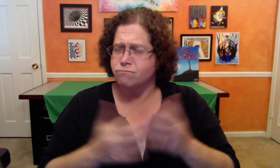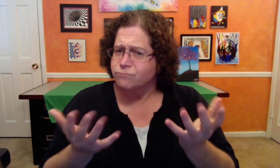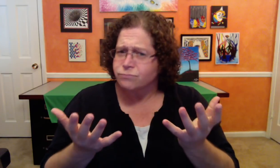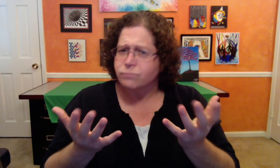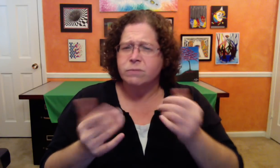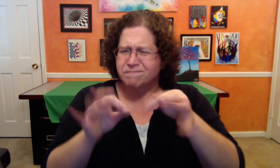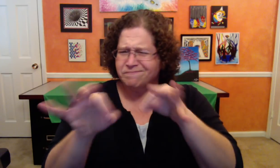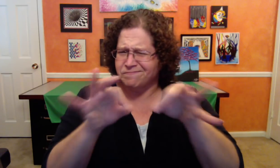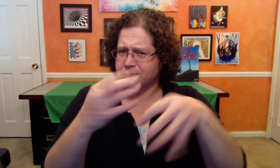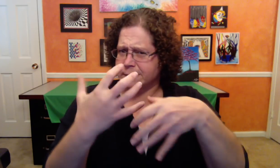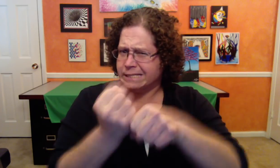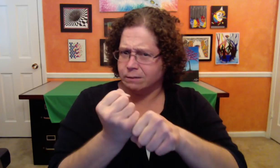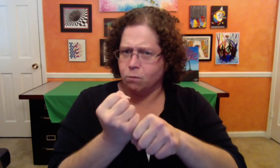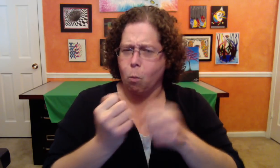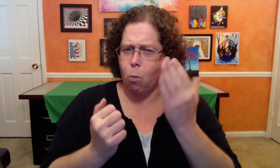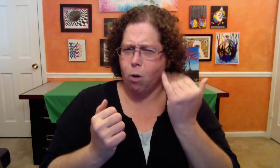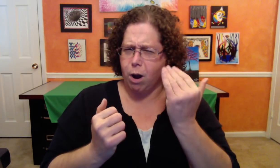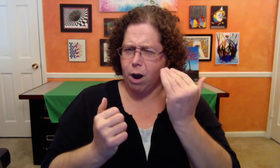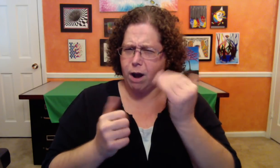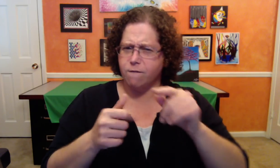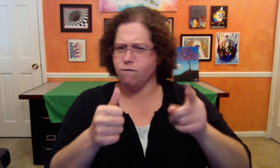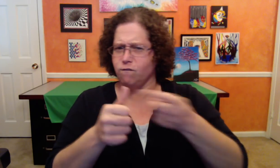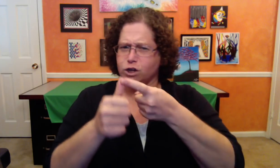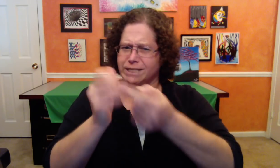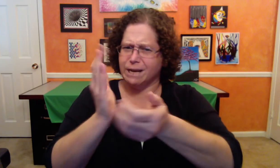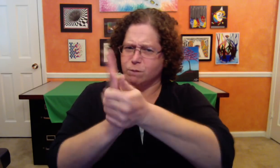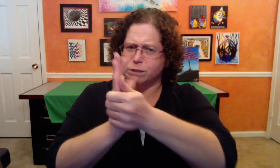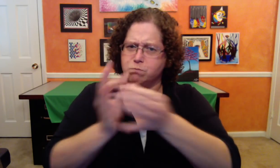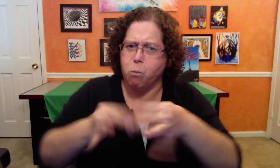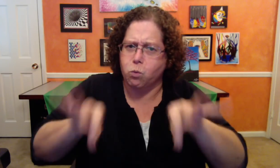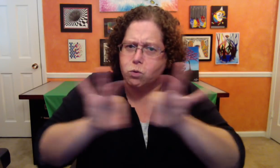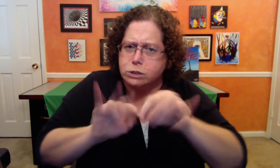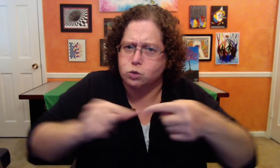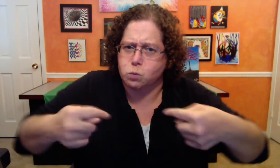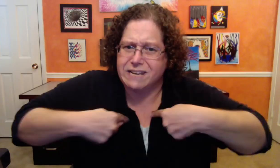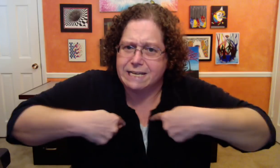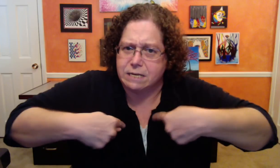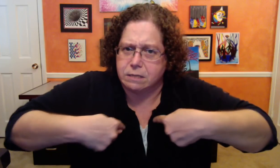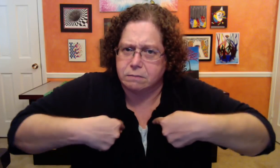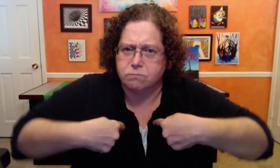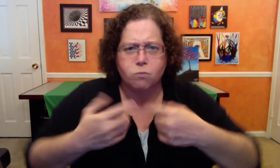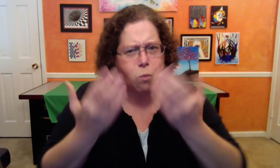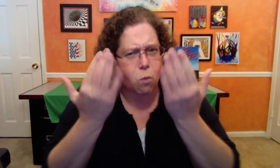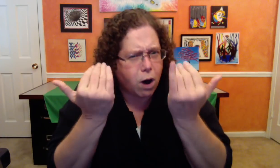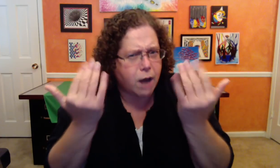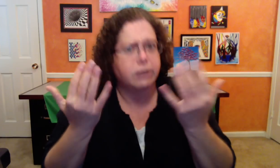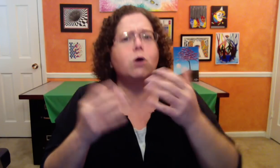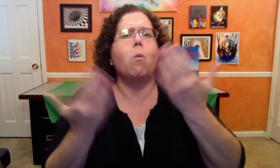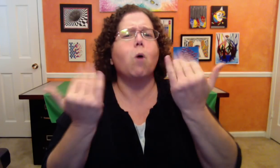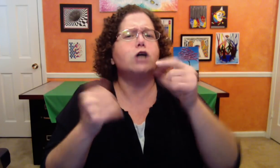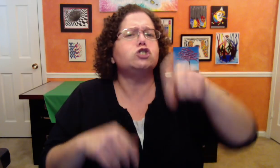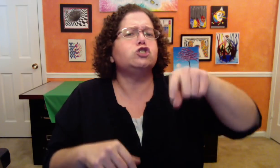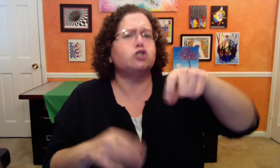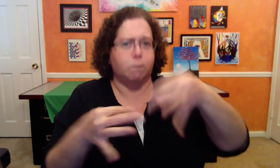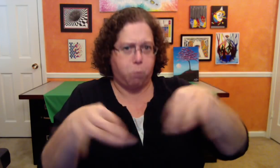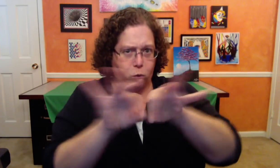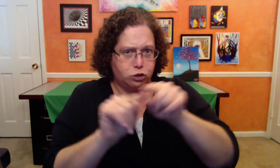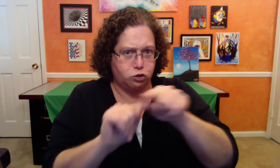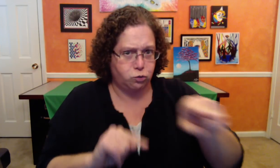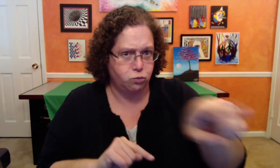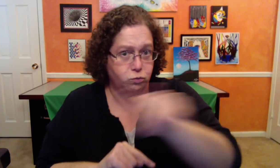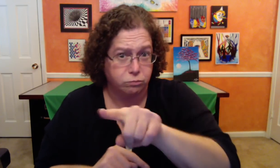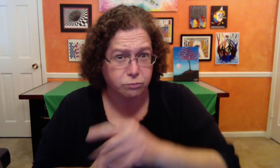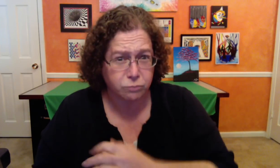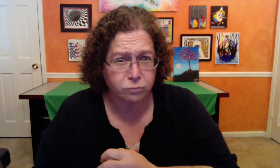Allow me to explain briefly why the First Amendment is important to me, and why it should be important for you.